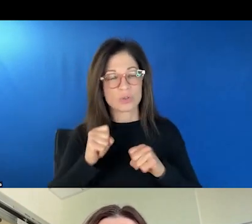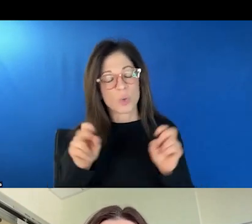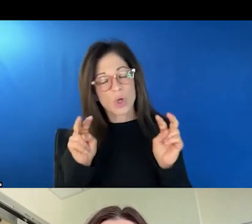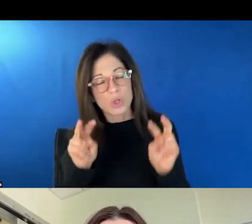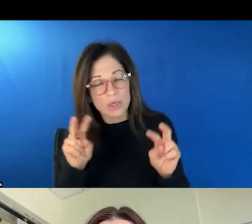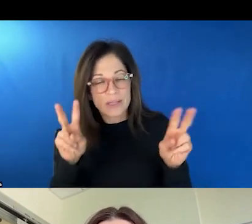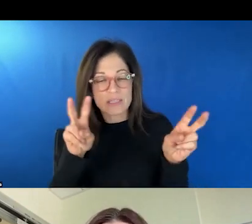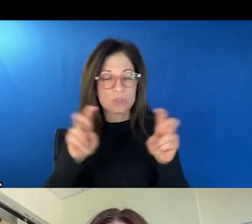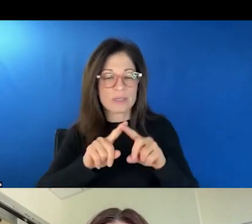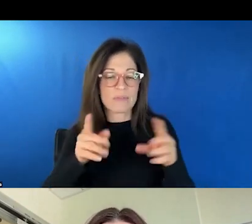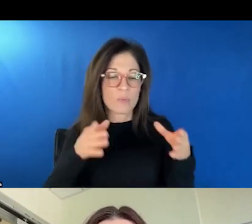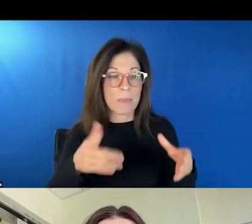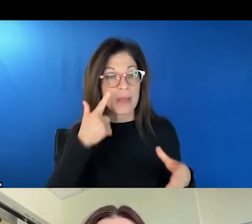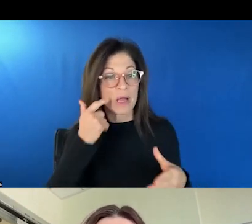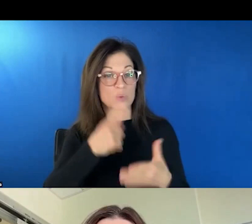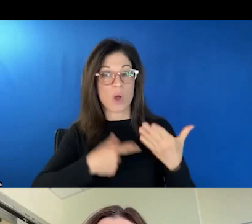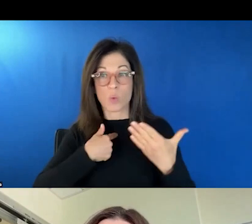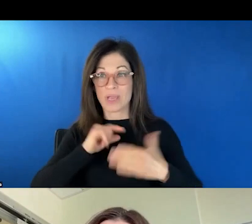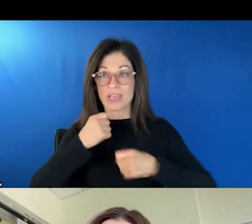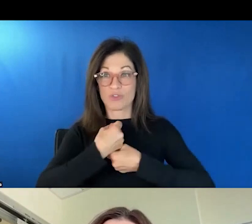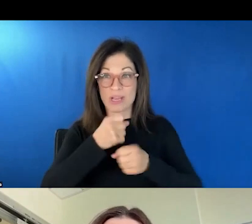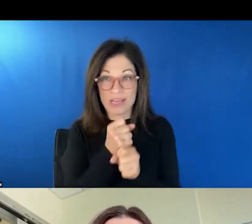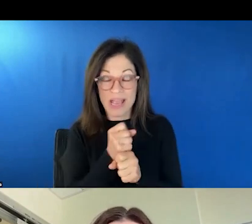INFRASTRUCTURE THAT WE CREATE CONTAINS THE PROMISES AND